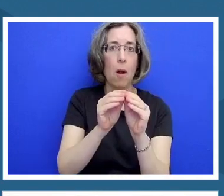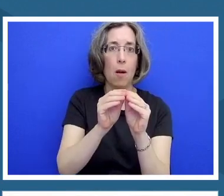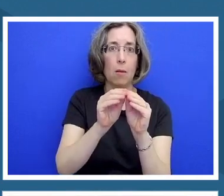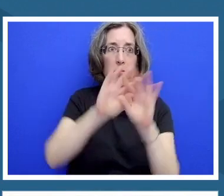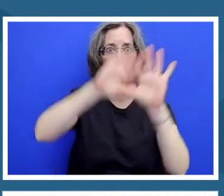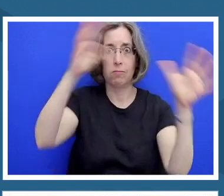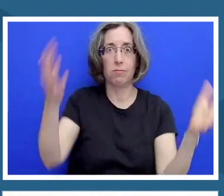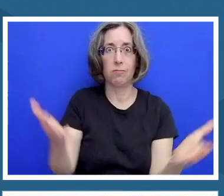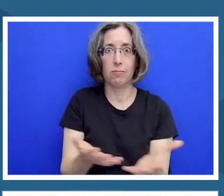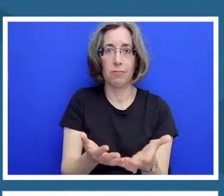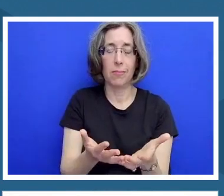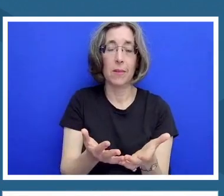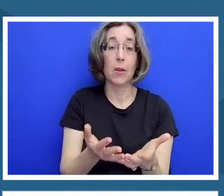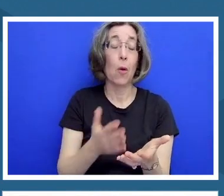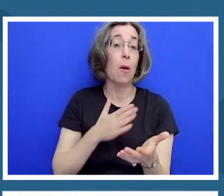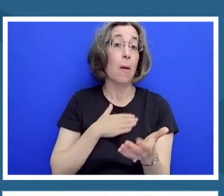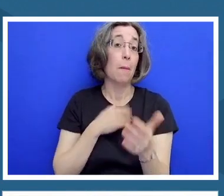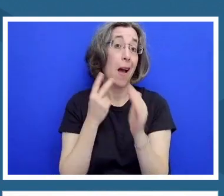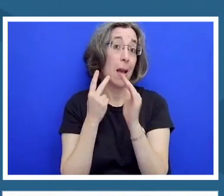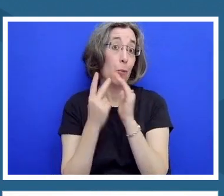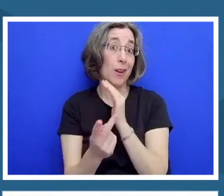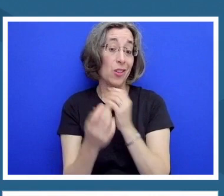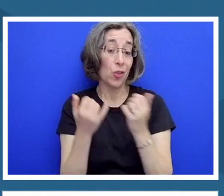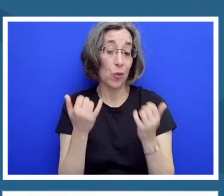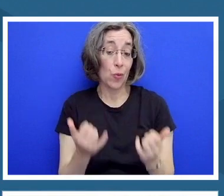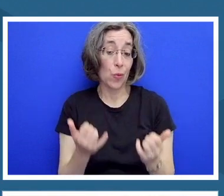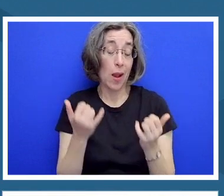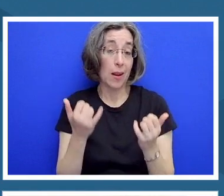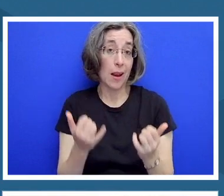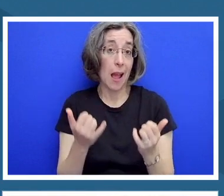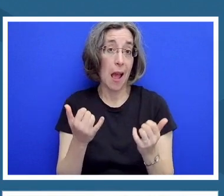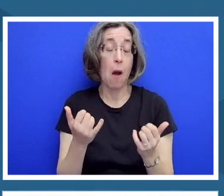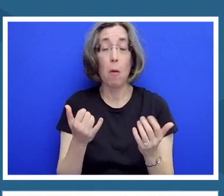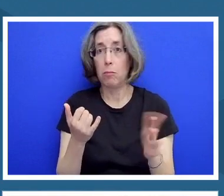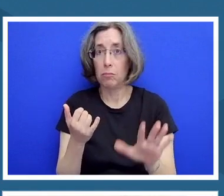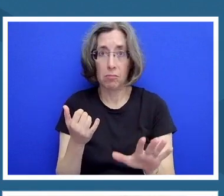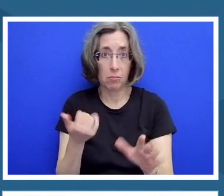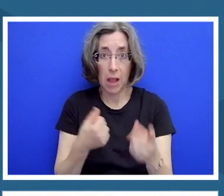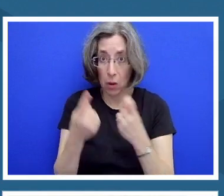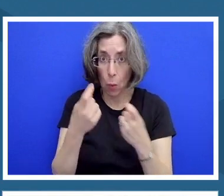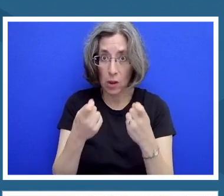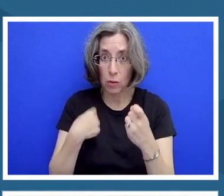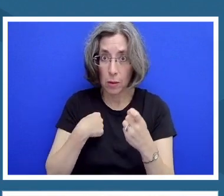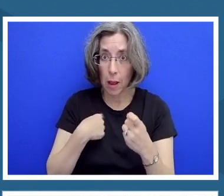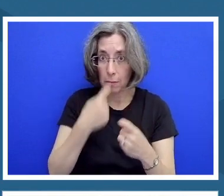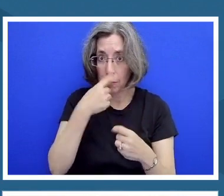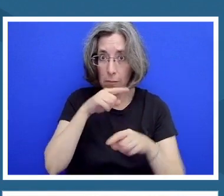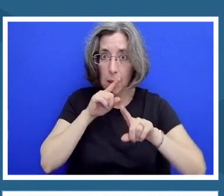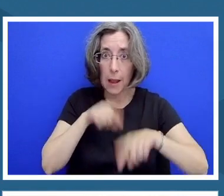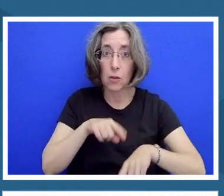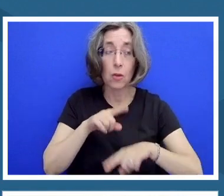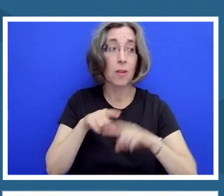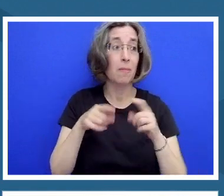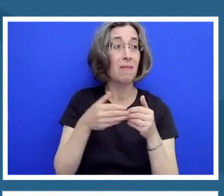and i'm happy to answer any questions from people is that within the next